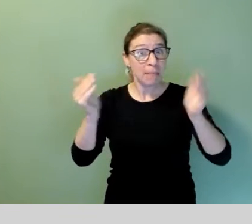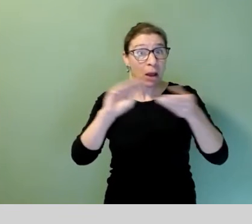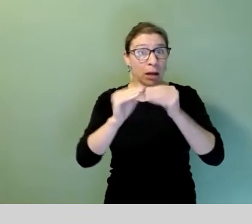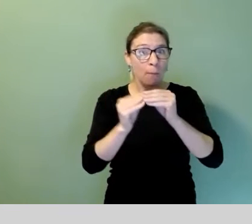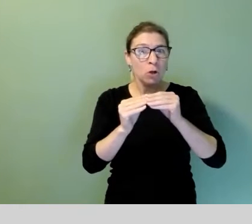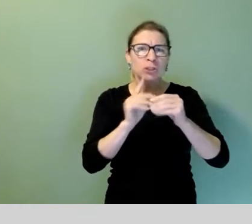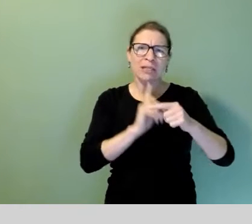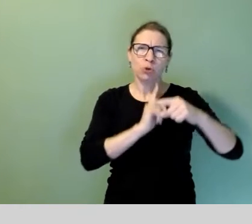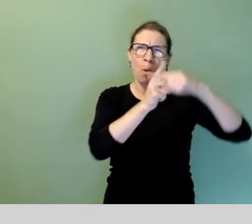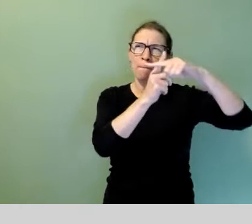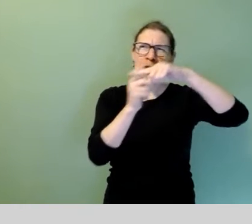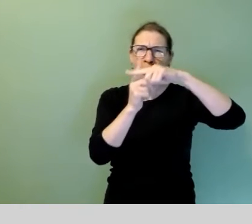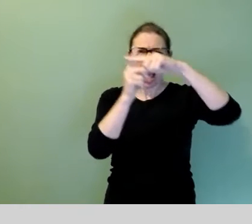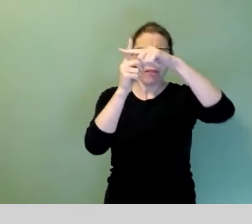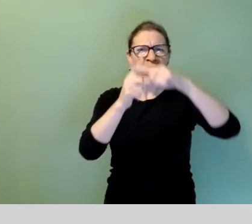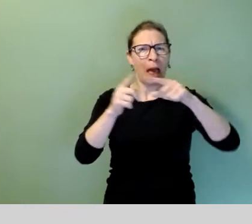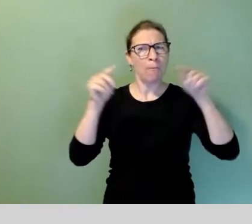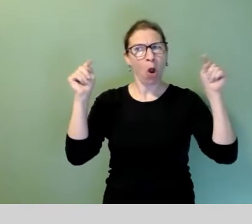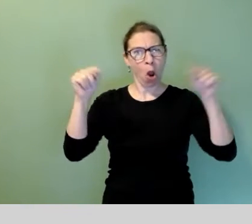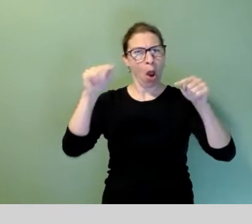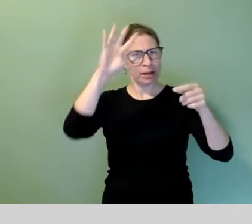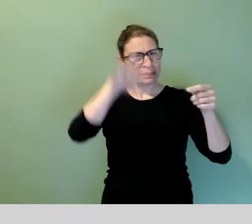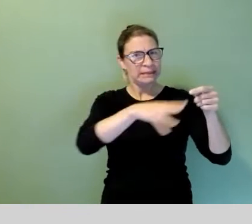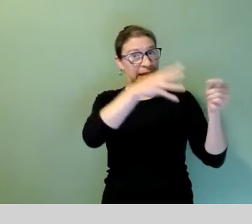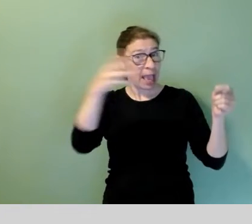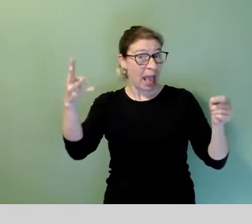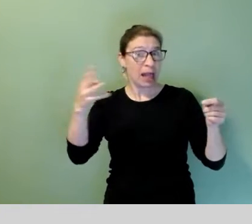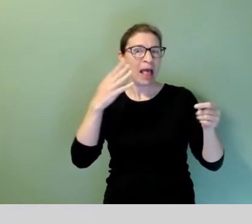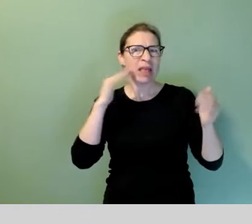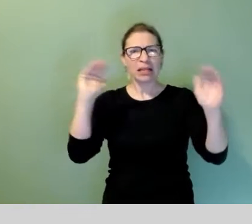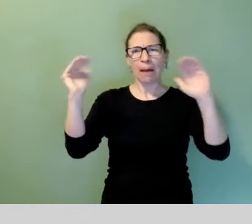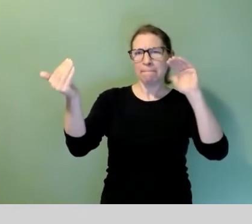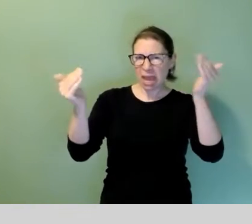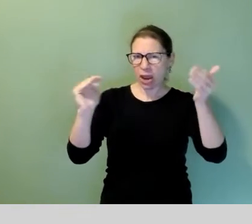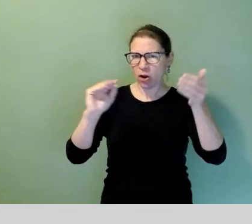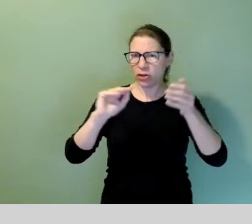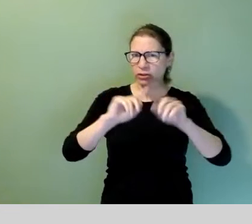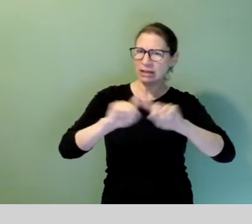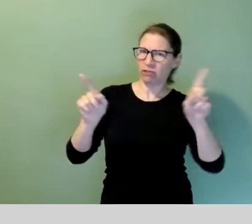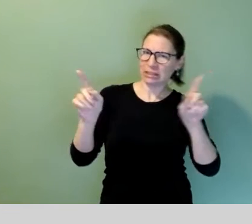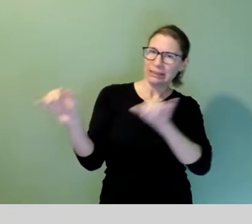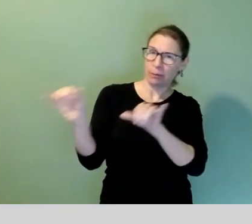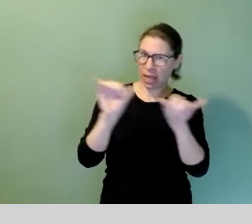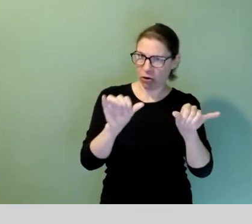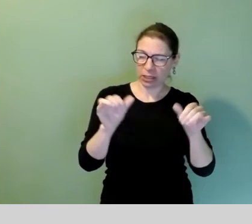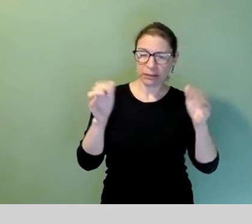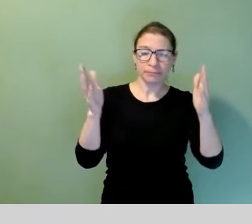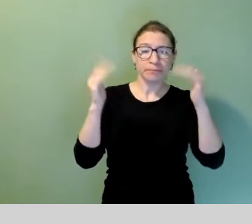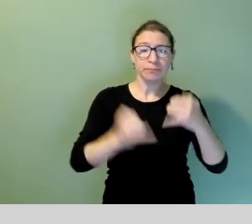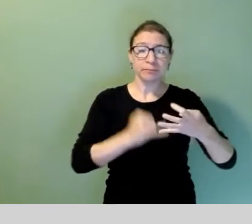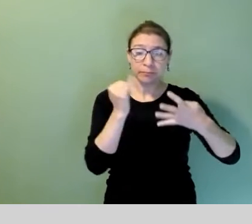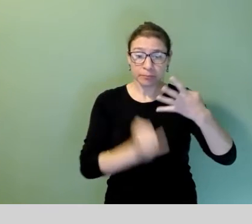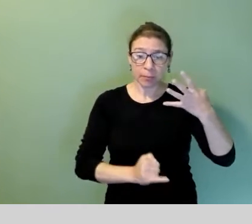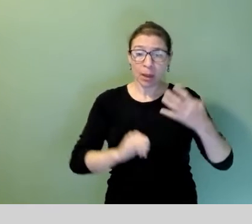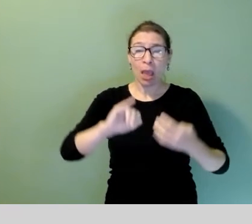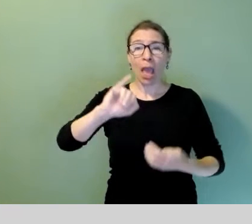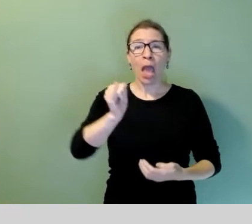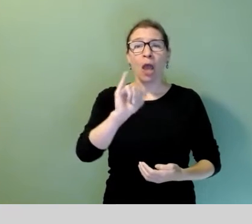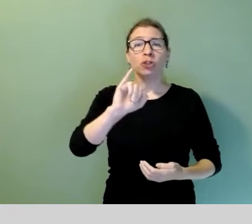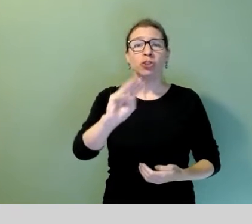where you can highlight their relationships, their similarities, and their differences. And finally, the last quote by James Tukey,